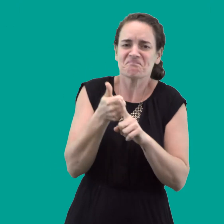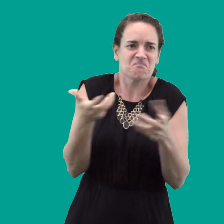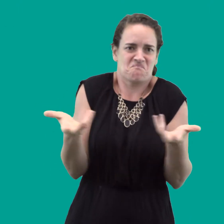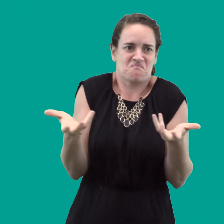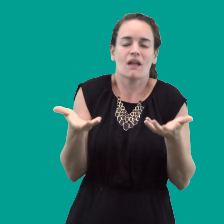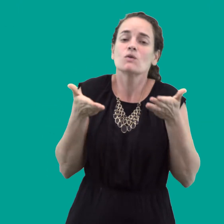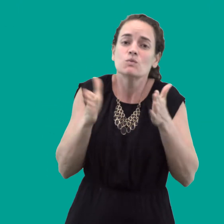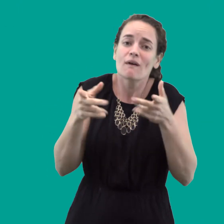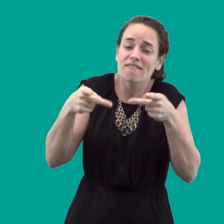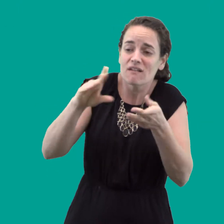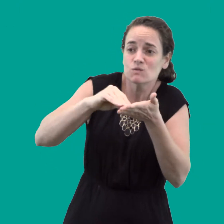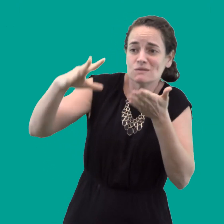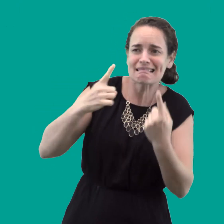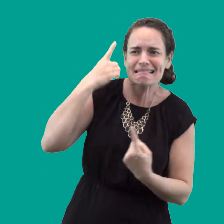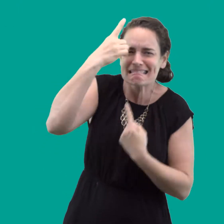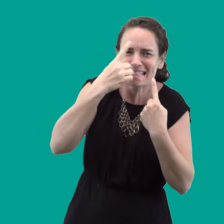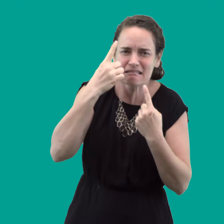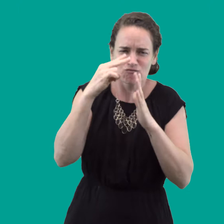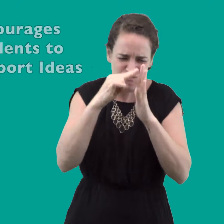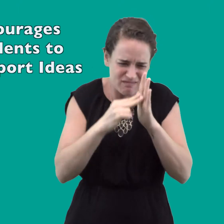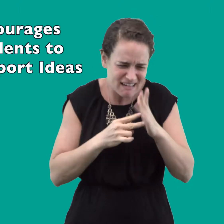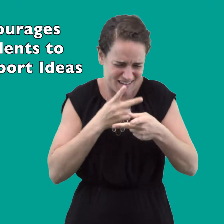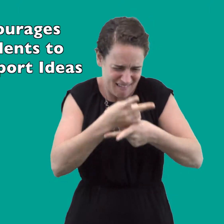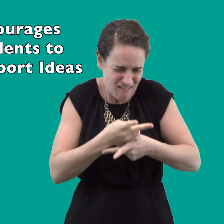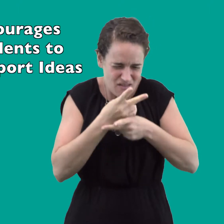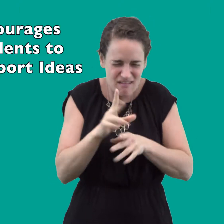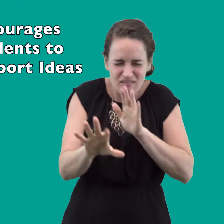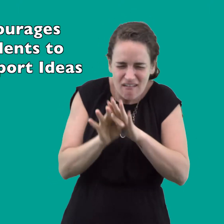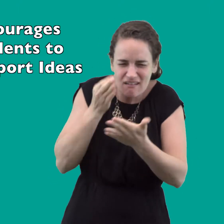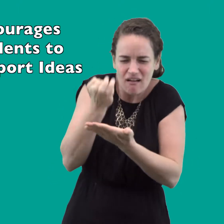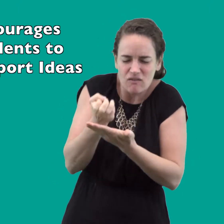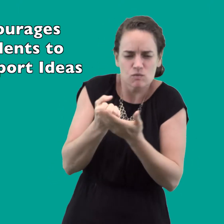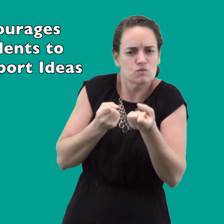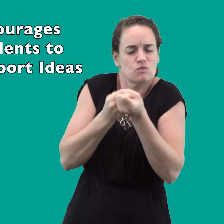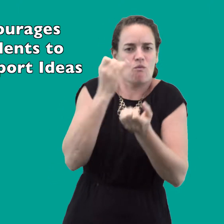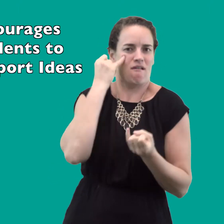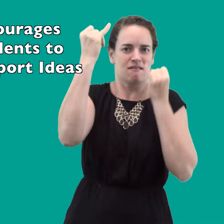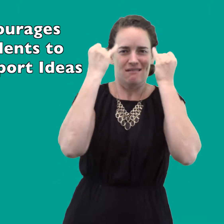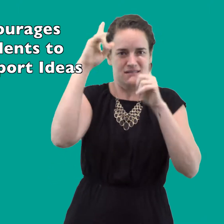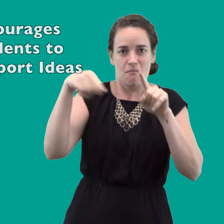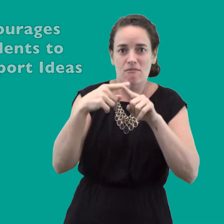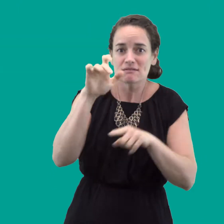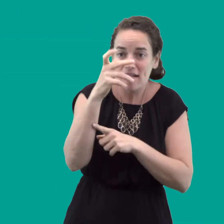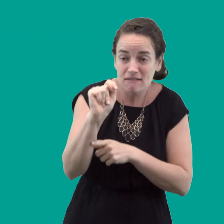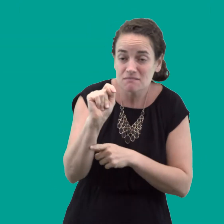This method gets students thinking about what they are reading by reading closely and finding evidence to support ideas about the text.